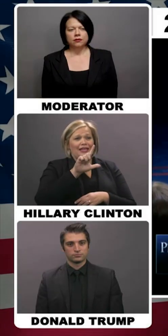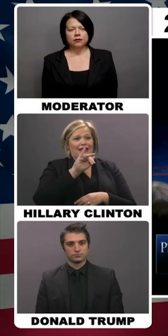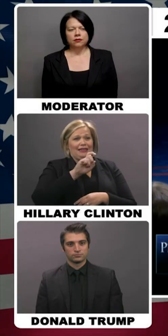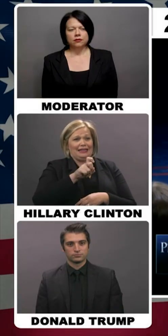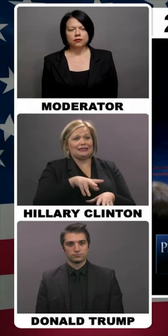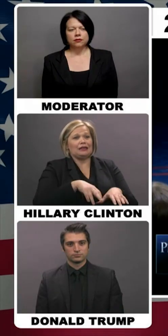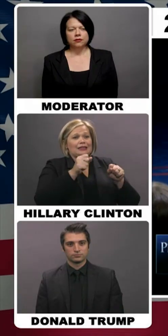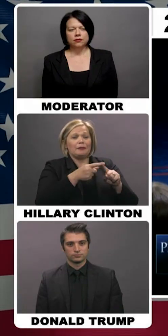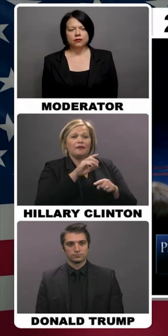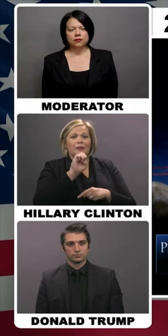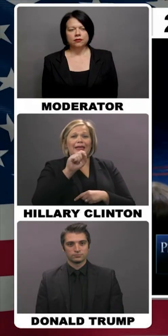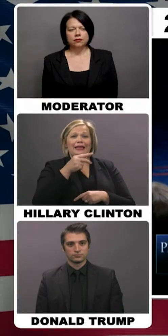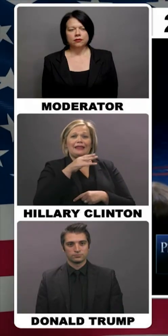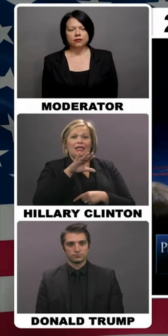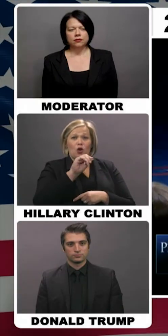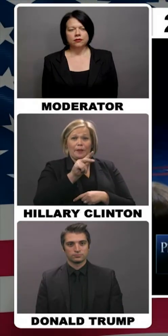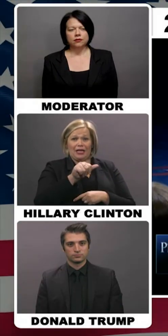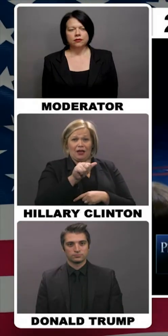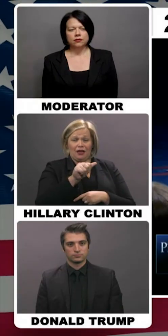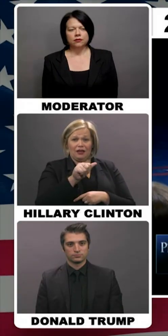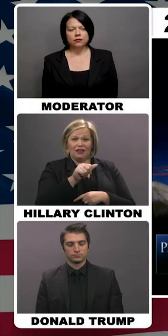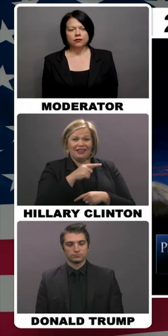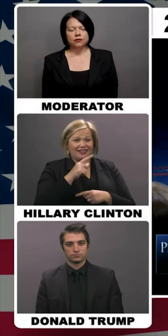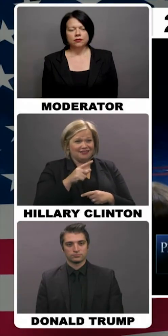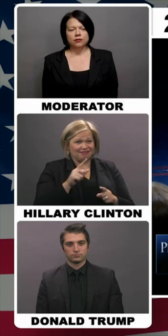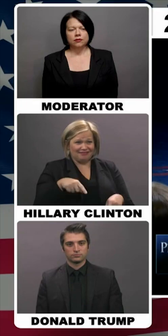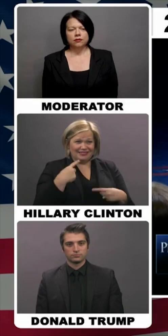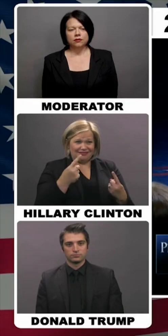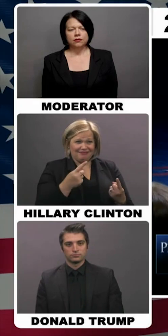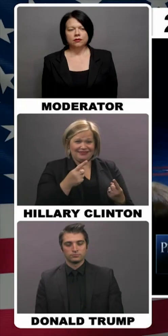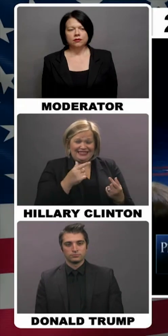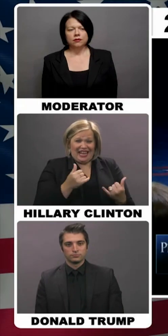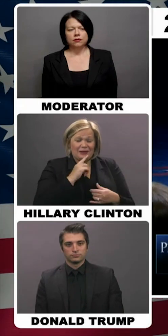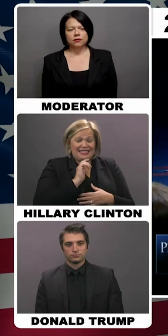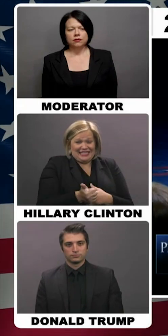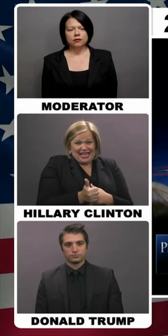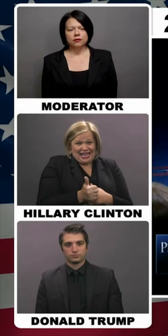He's 10 years old now. This is the only country he is ever known. And he listens to Donald on tv